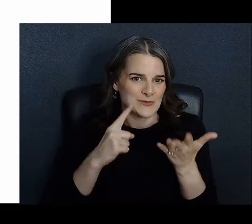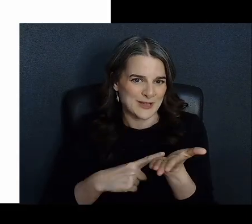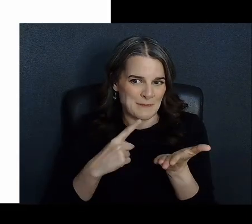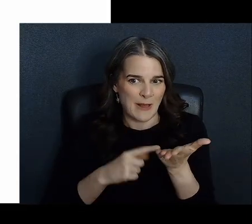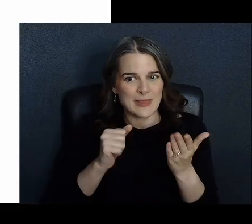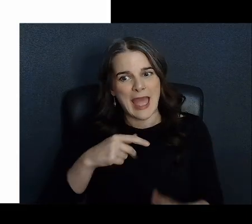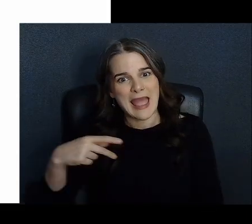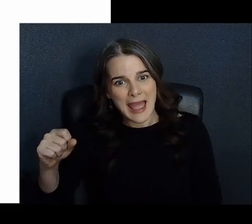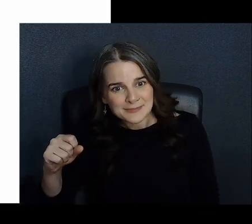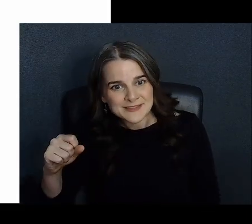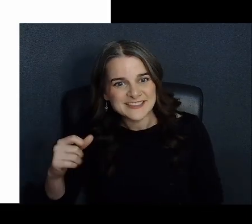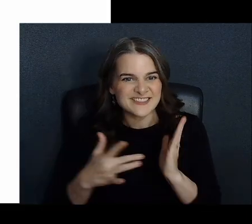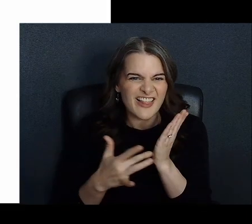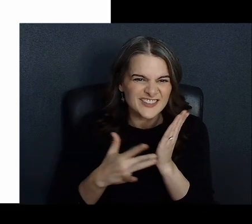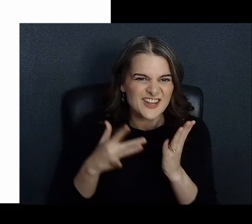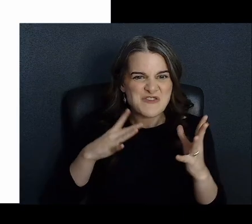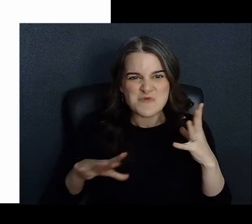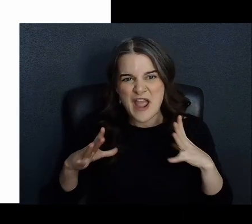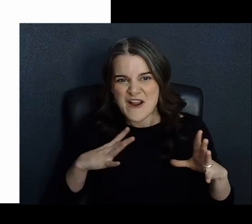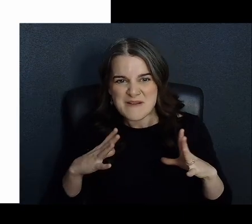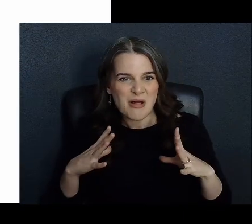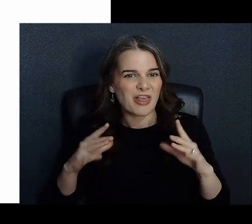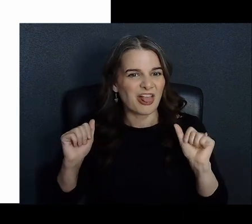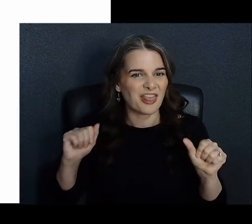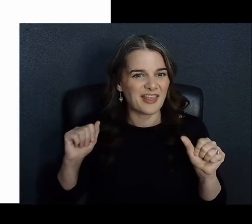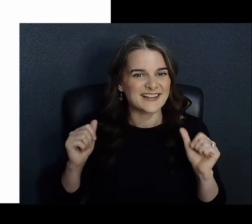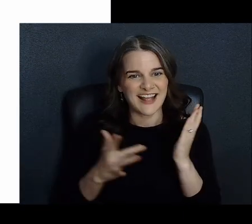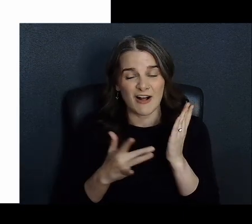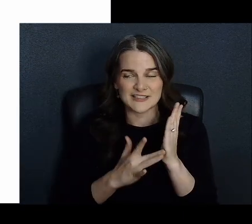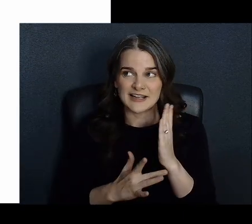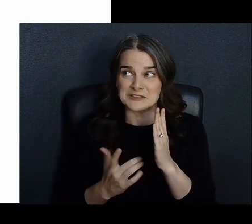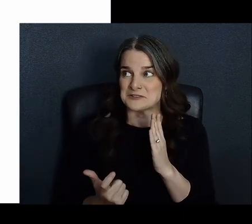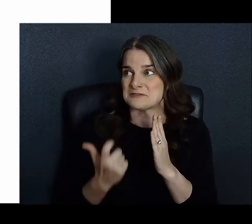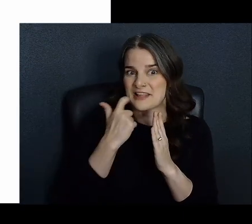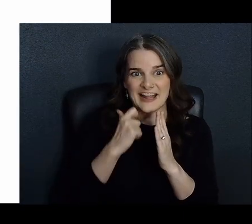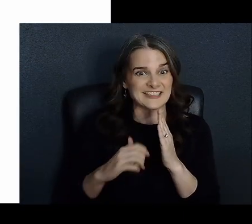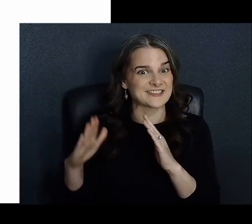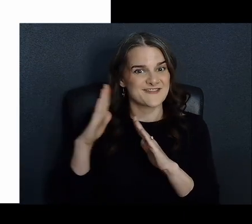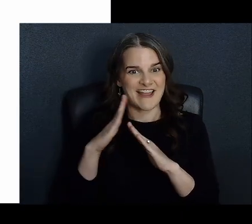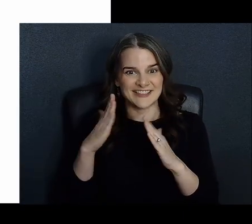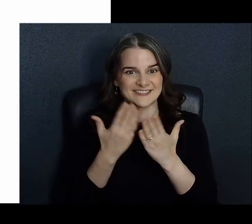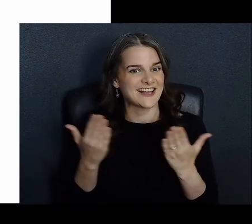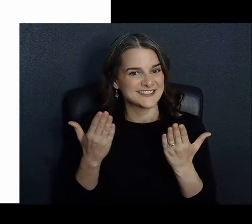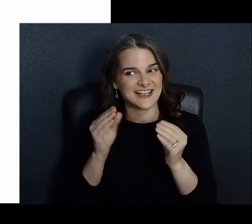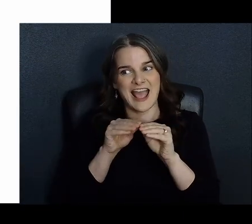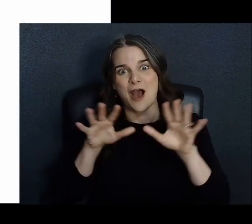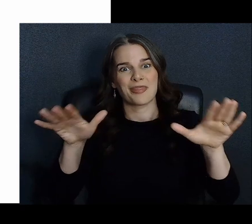including wearable technology that's the latest greatest things that's out there. So simple adaptations.